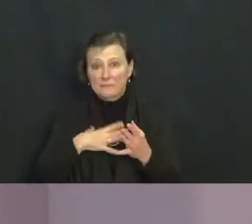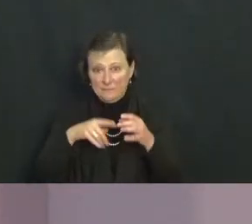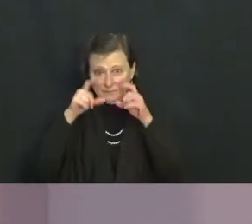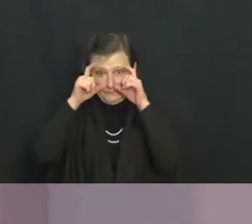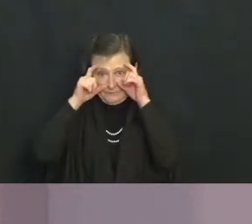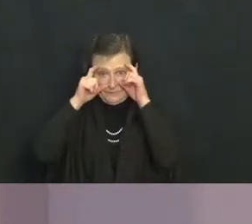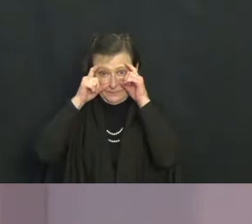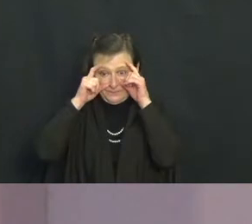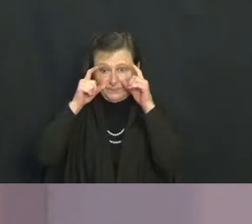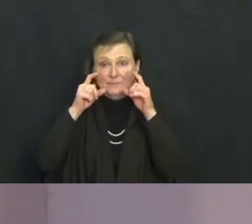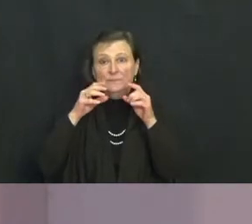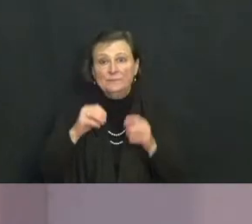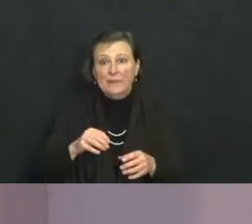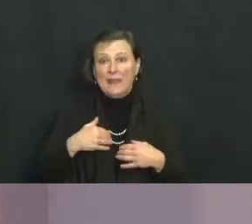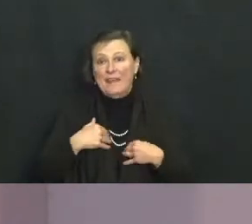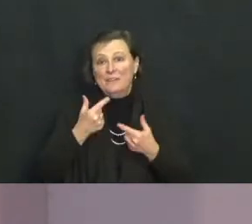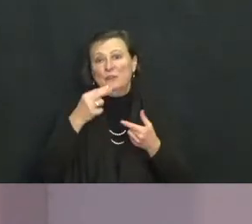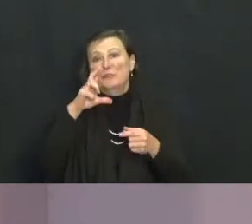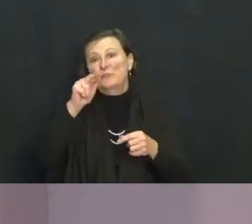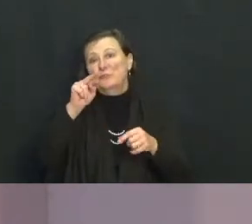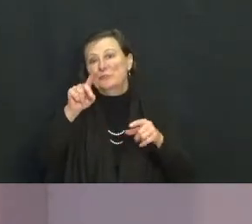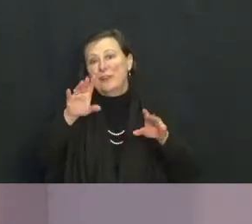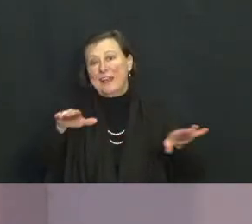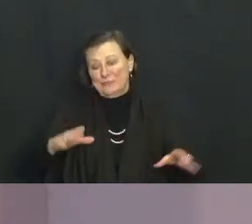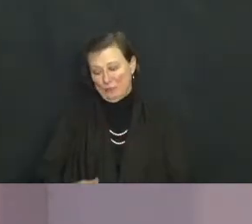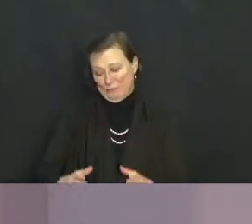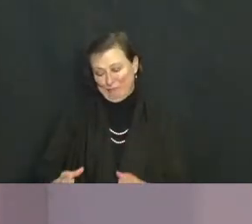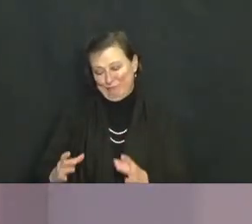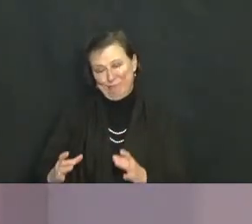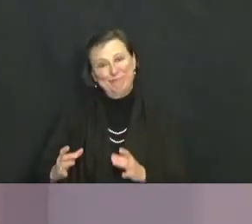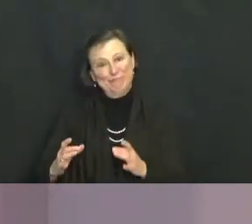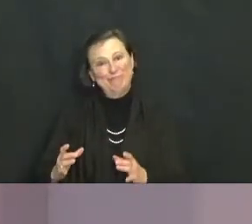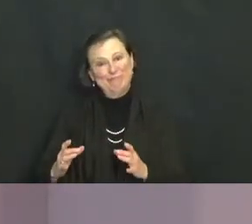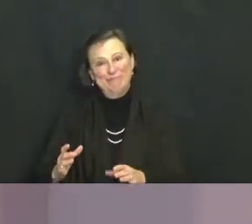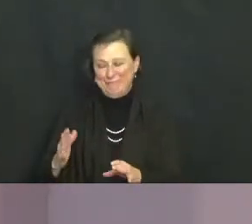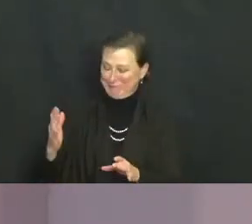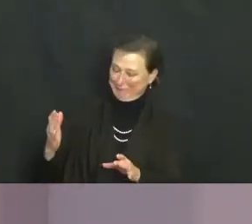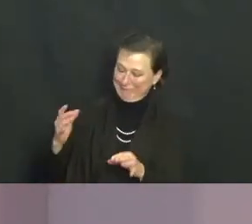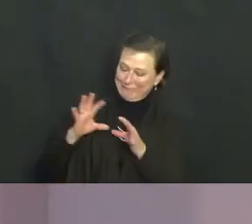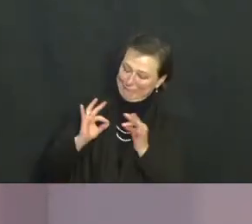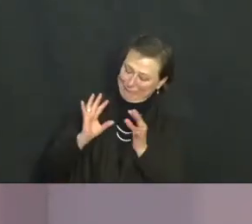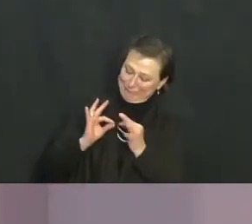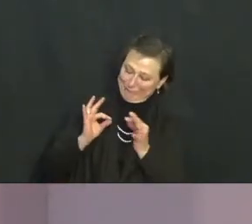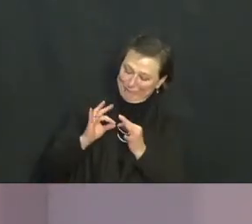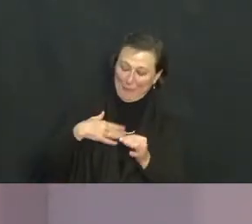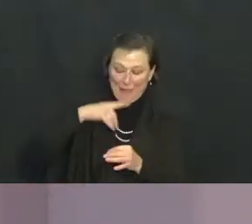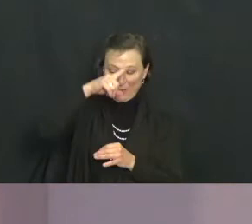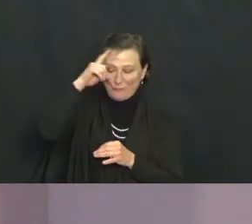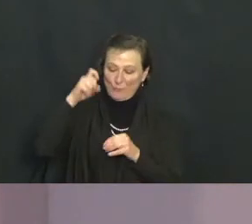bounced his grandchildren on his knee, telling them about his summer riding the rails.